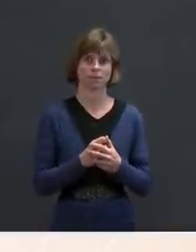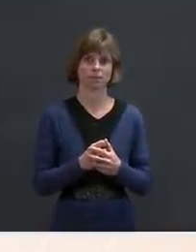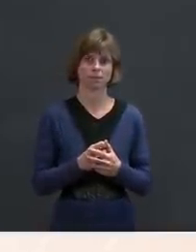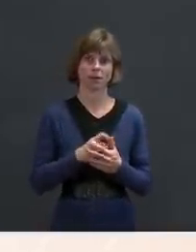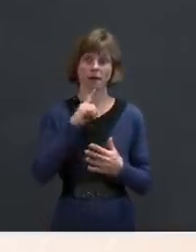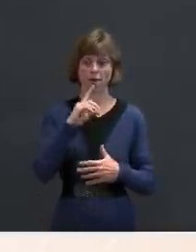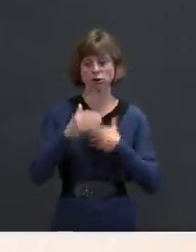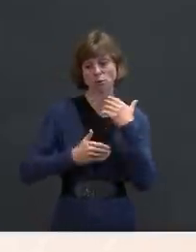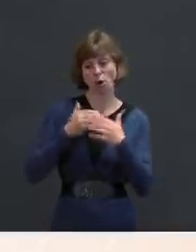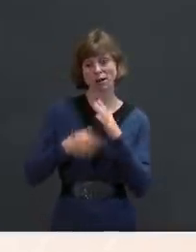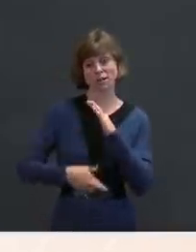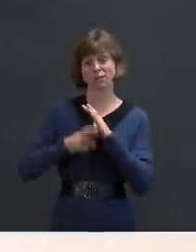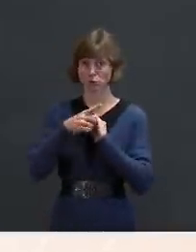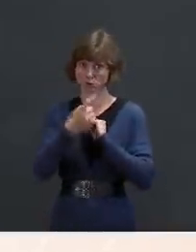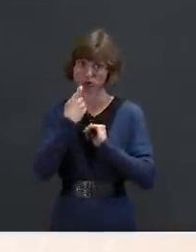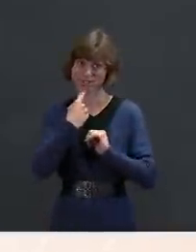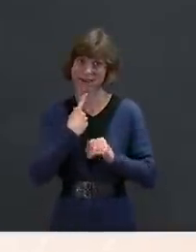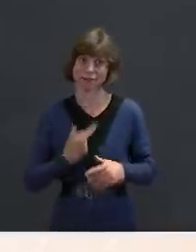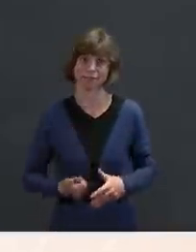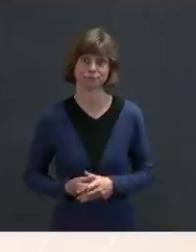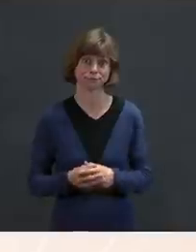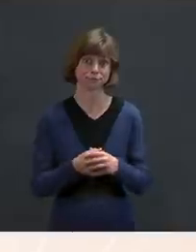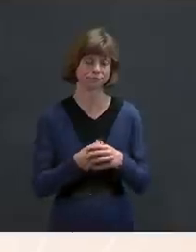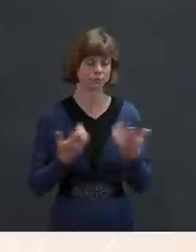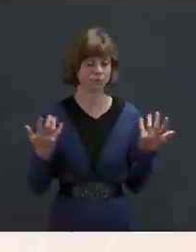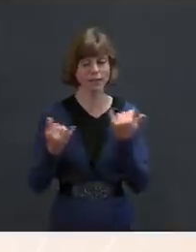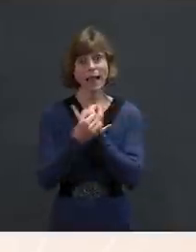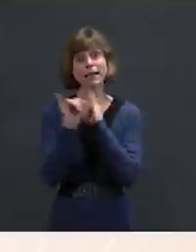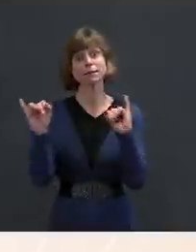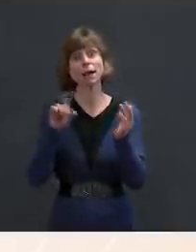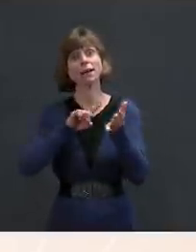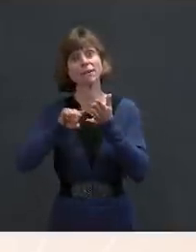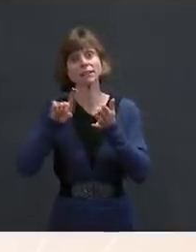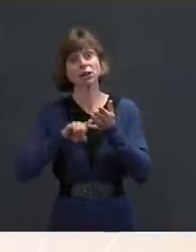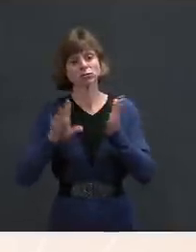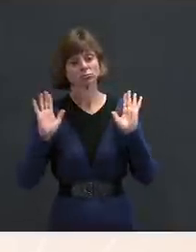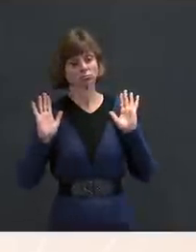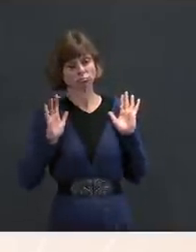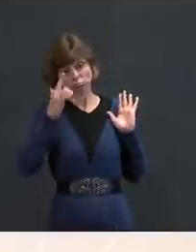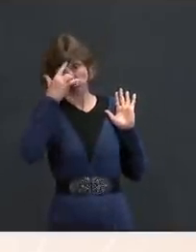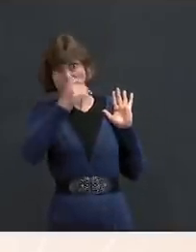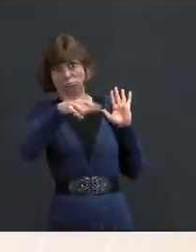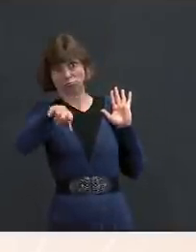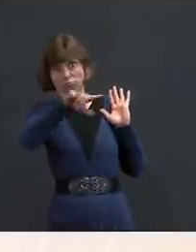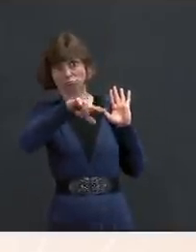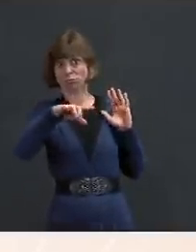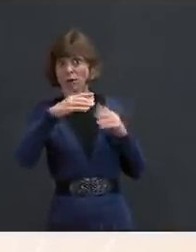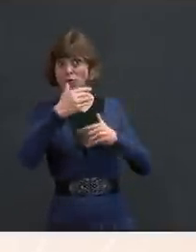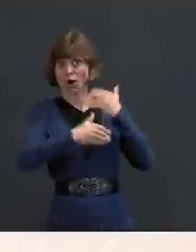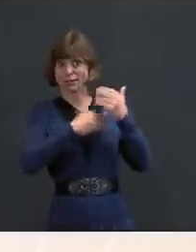as you noted, an independent investigation. We will leave it to that process through the attorney general